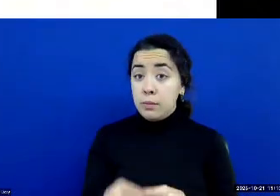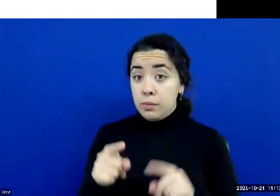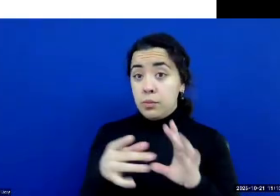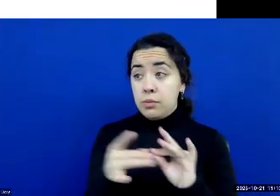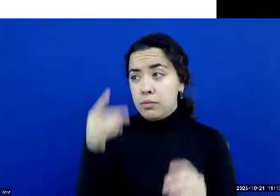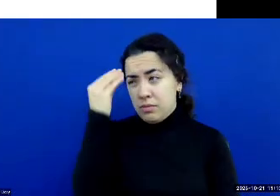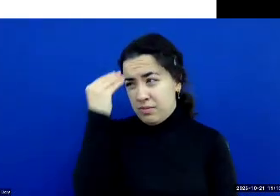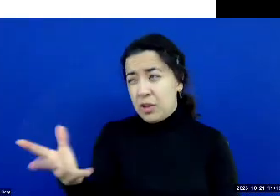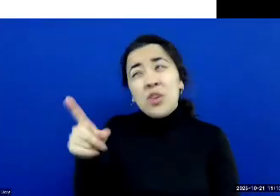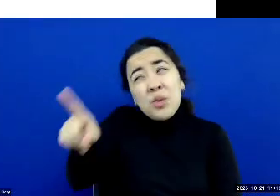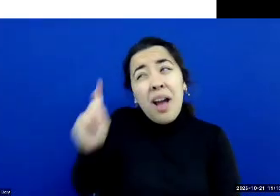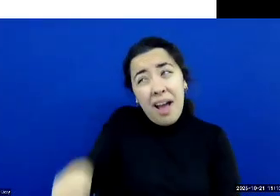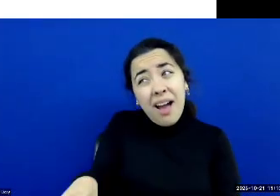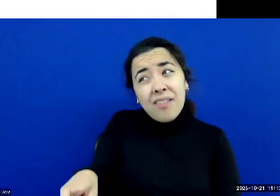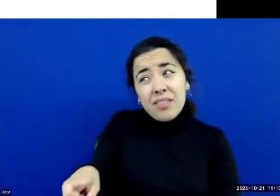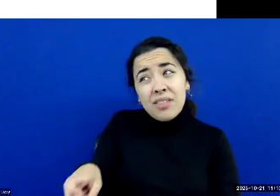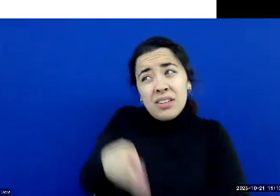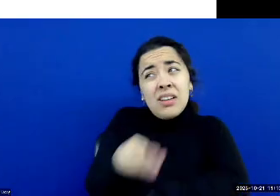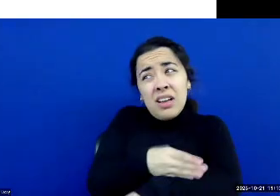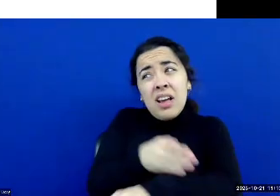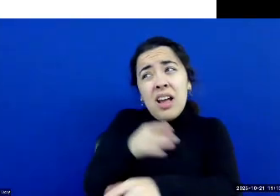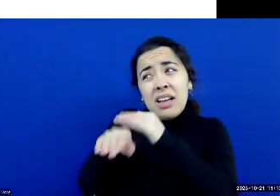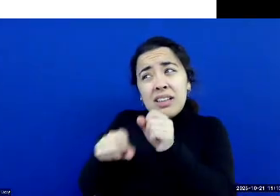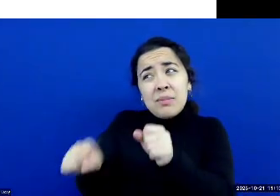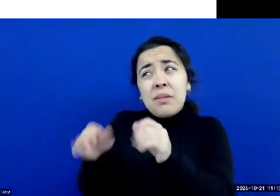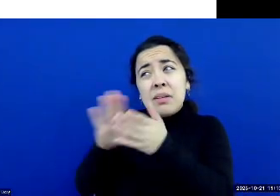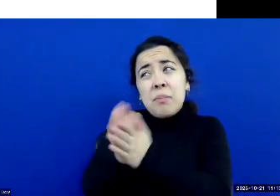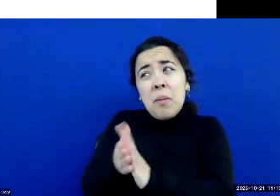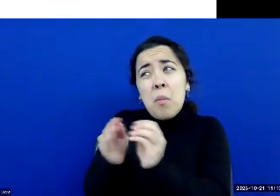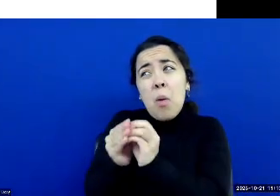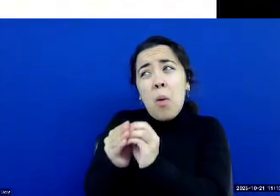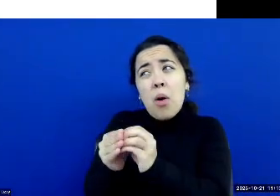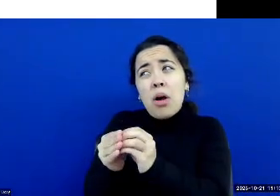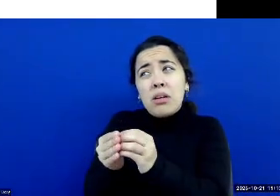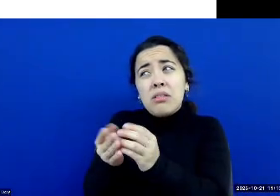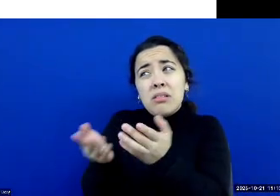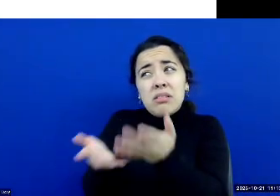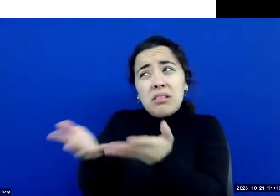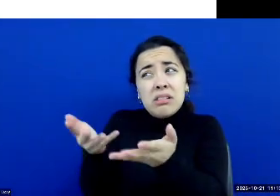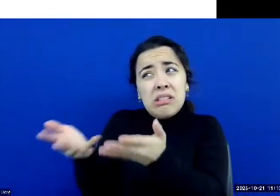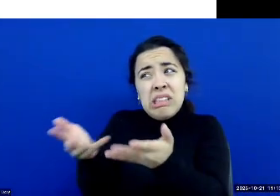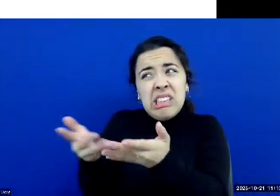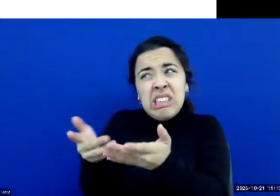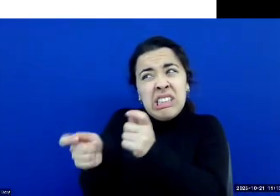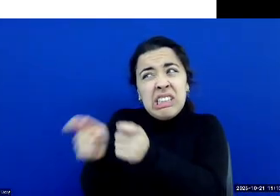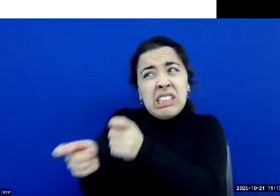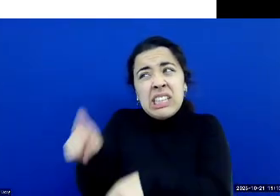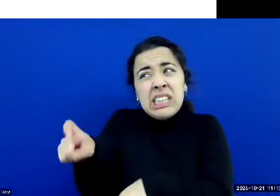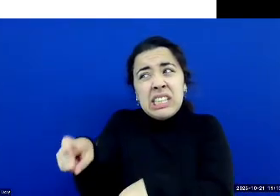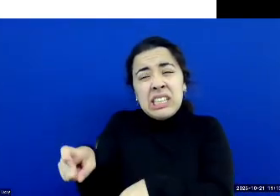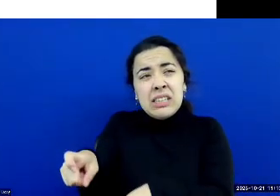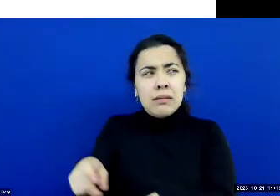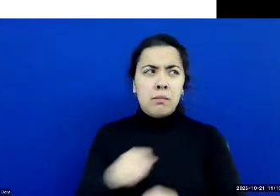Kathleen DeForest: So when you say to people, you need to make your materials more accessible. Kathleen DeForest: They are suddenly on the defensive.